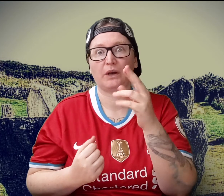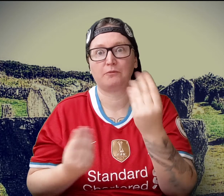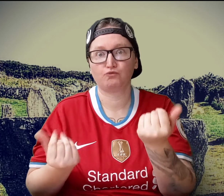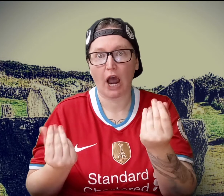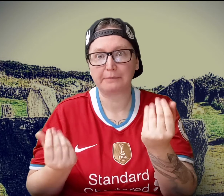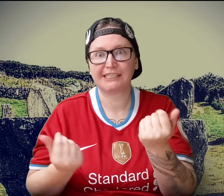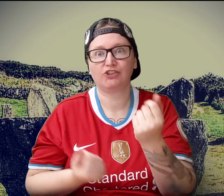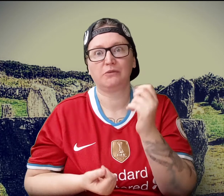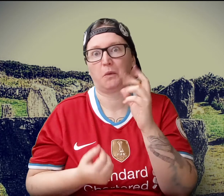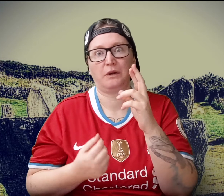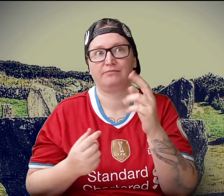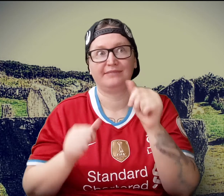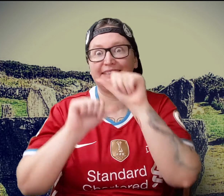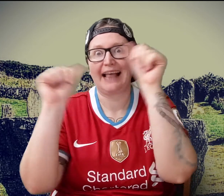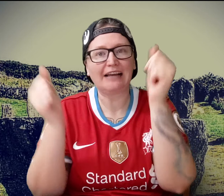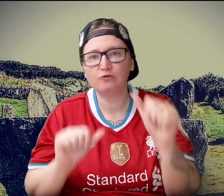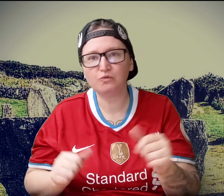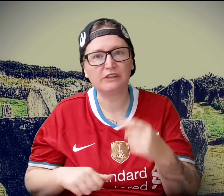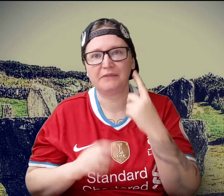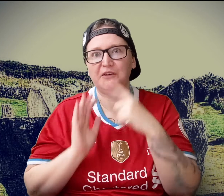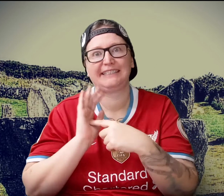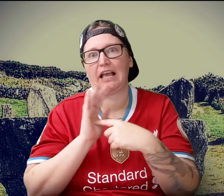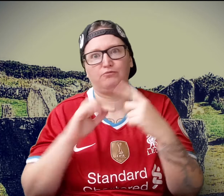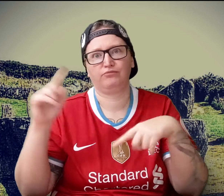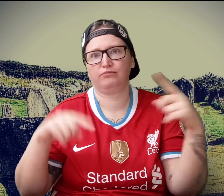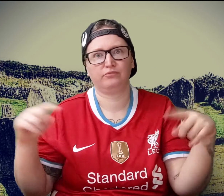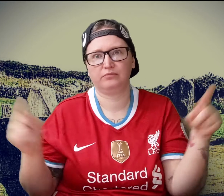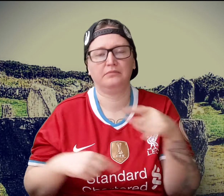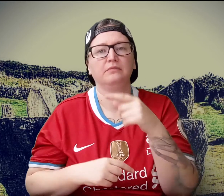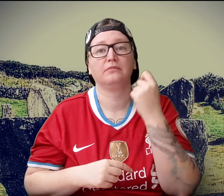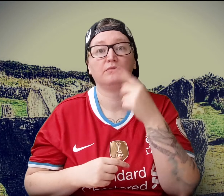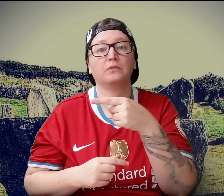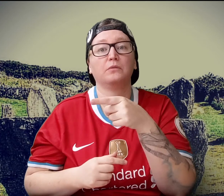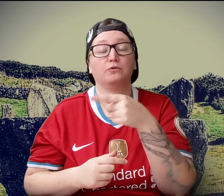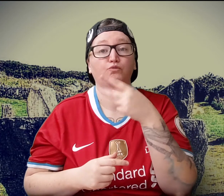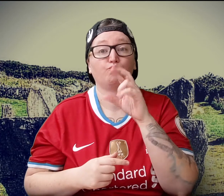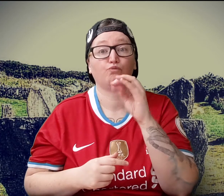a home property a statue for example there's a whole variety of things you could do